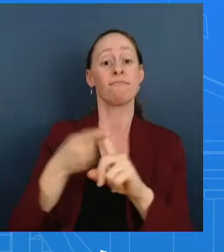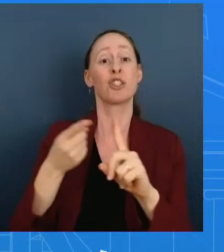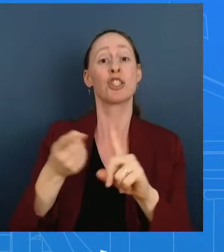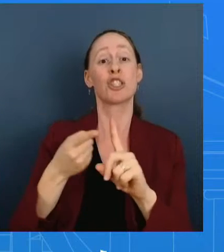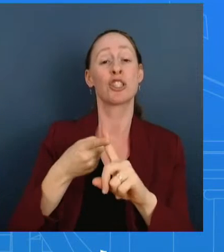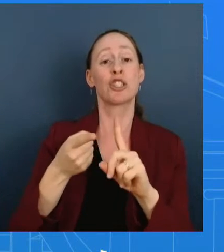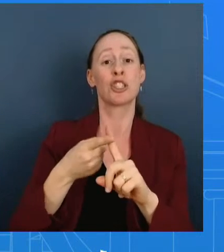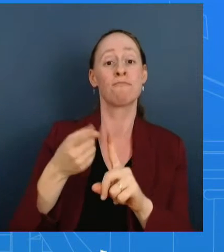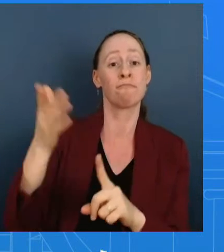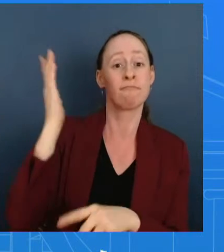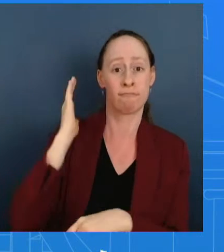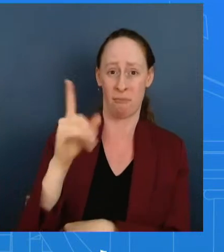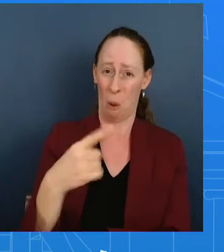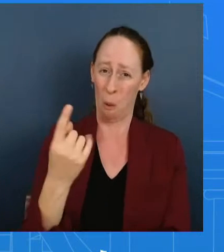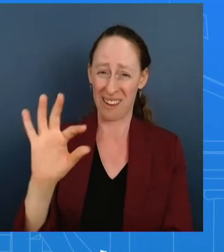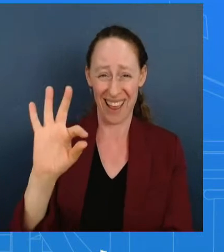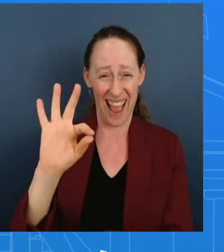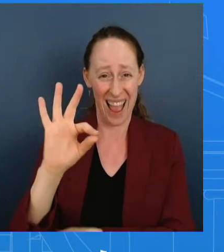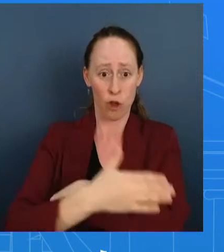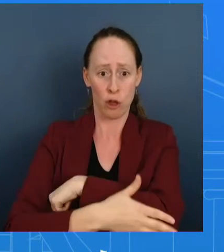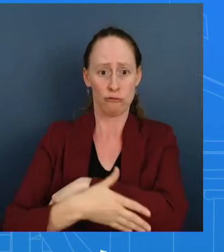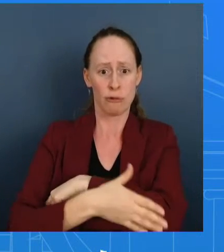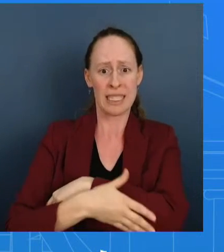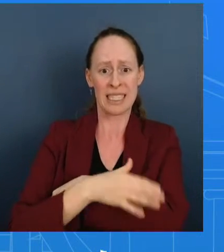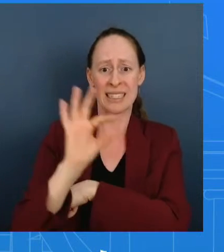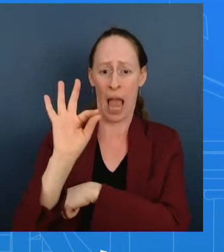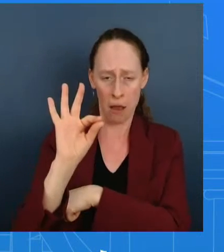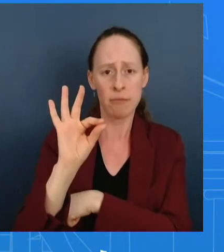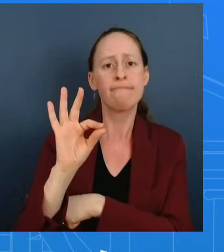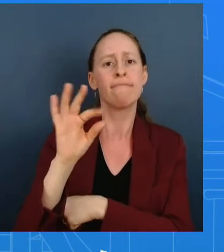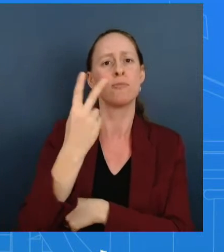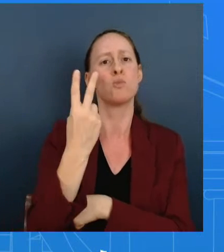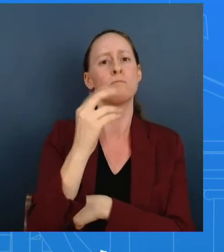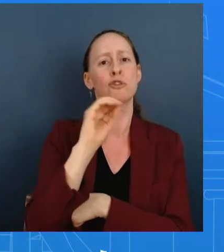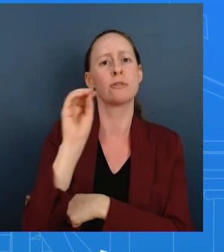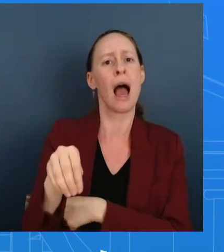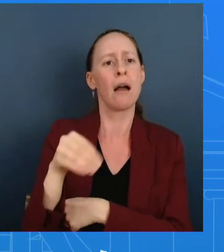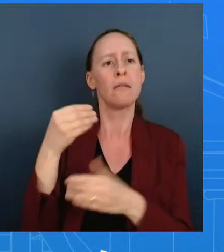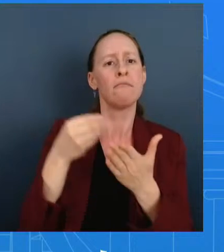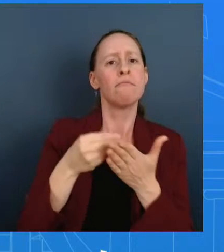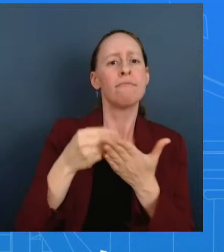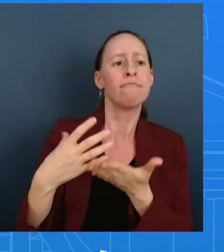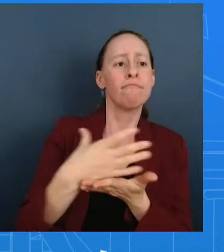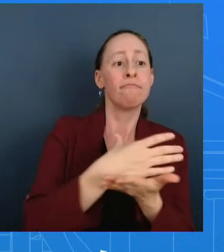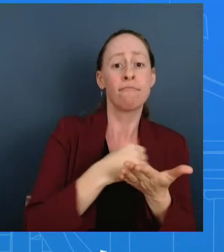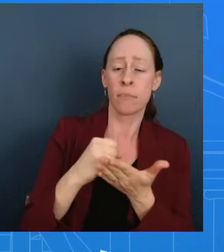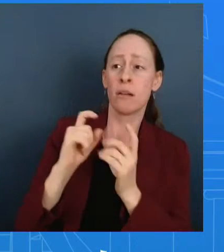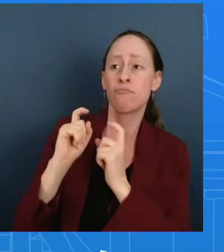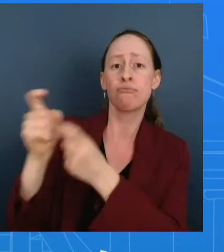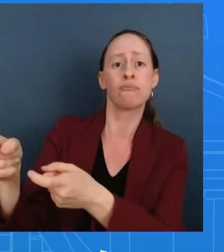Two percent was the Wales pledge. That was the goal that every member of the Alliance had -- had swore that they would get to.